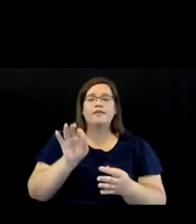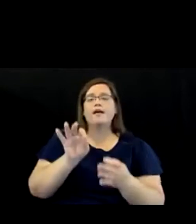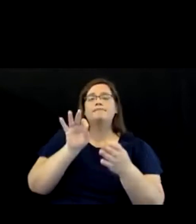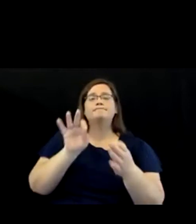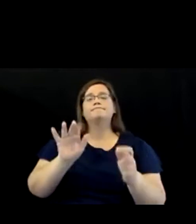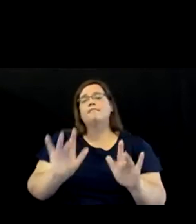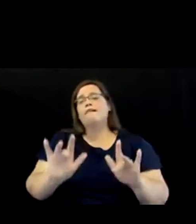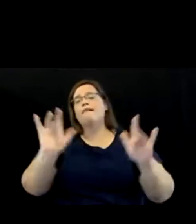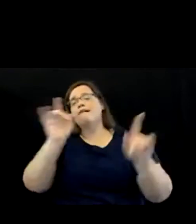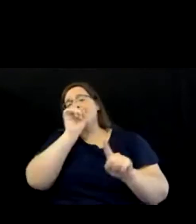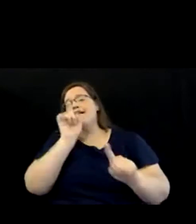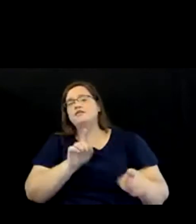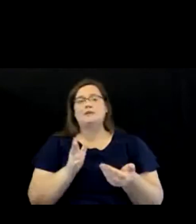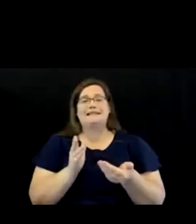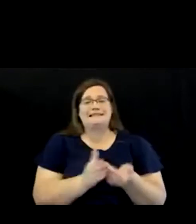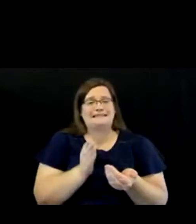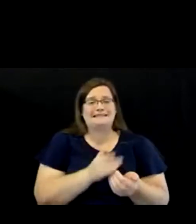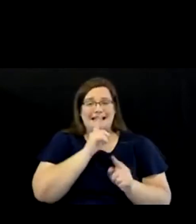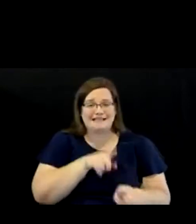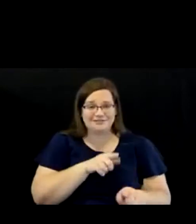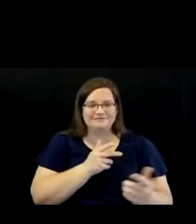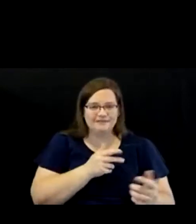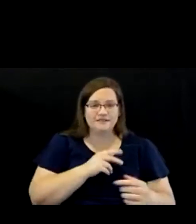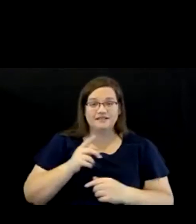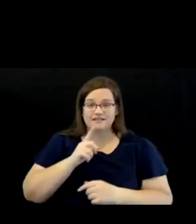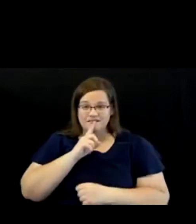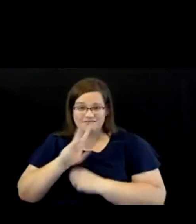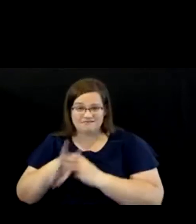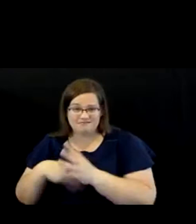wants to hear an easy answer. The reality is that the best answers are